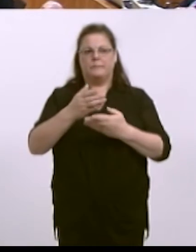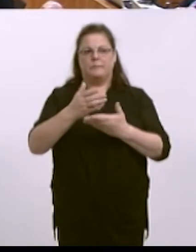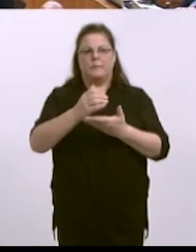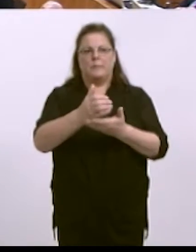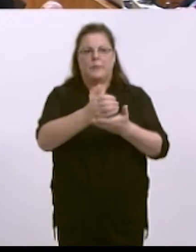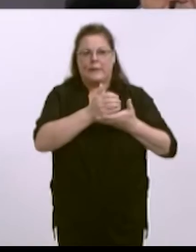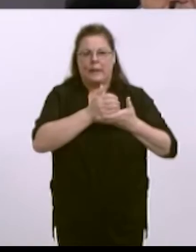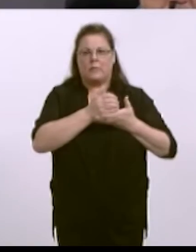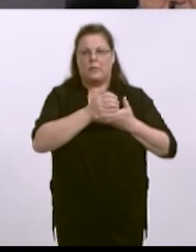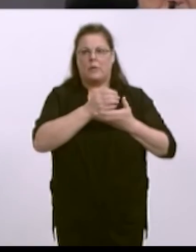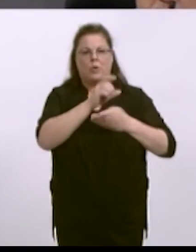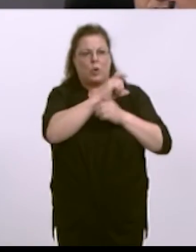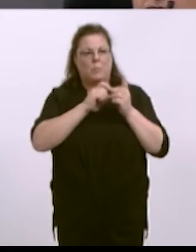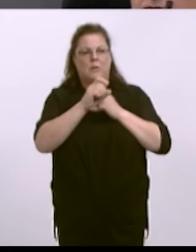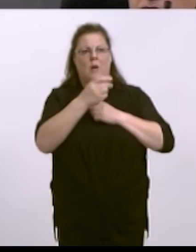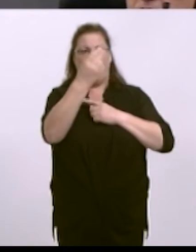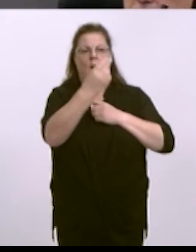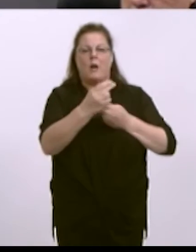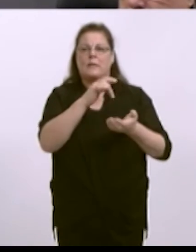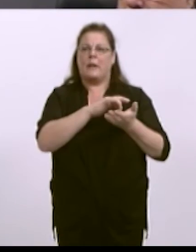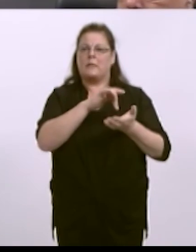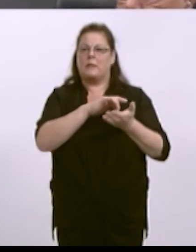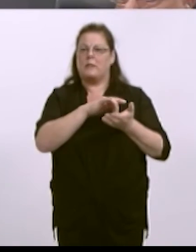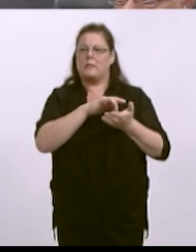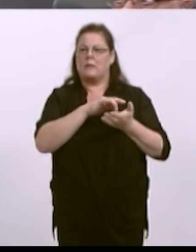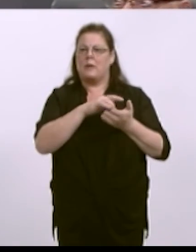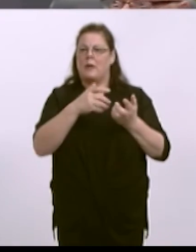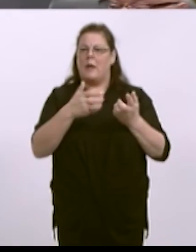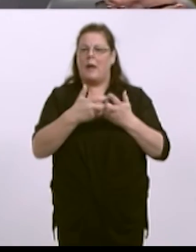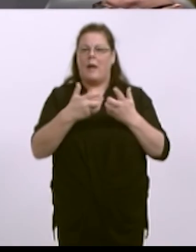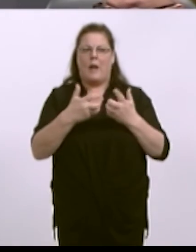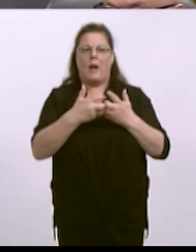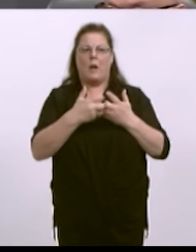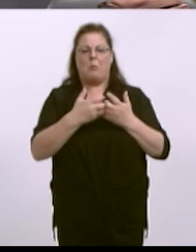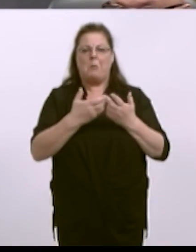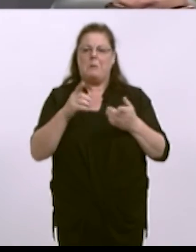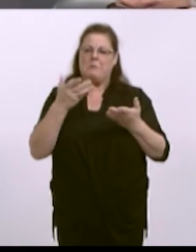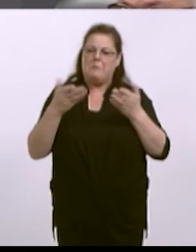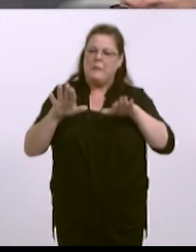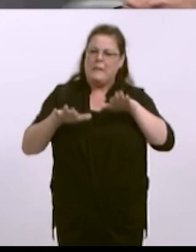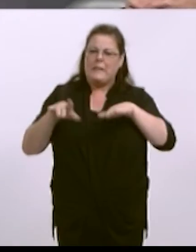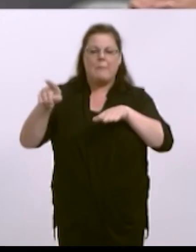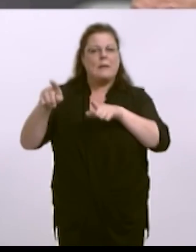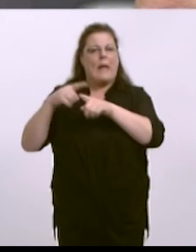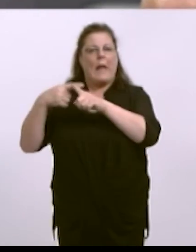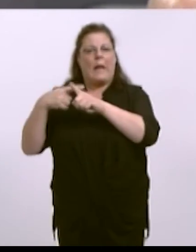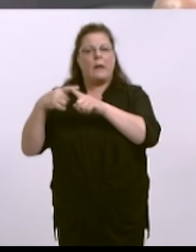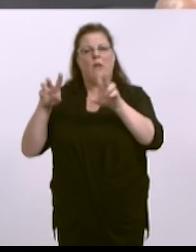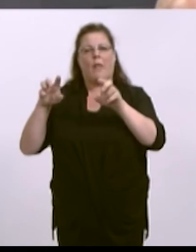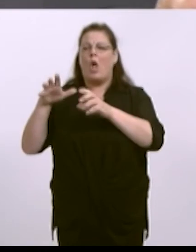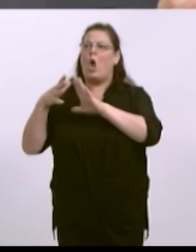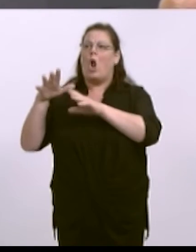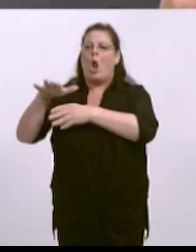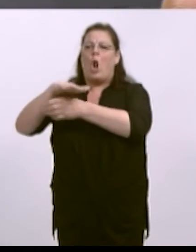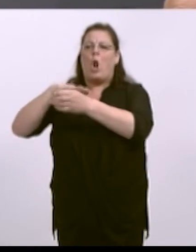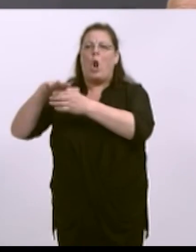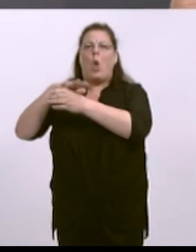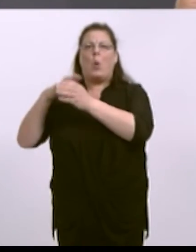of course, is a similar model to that in England of the Localism Act 2011 in order to save